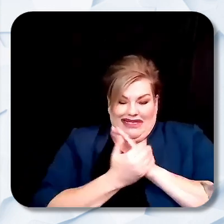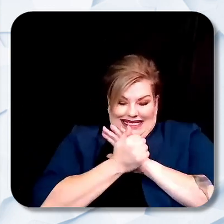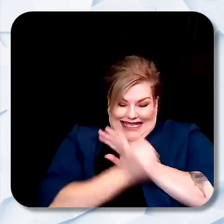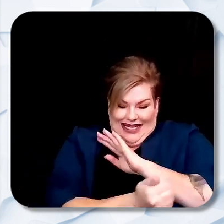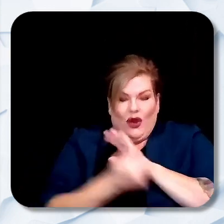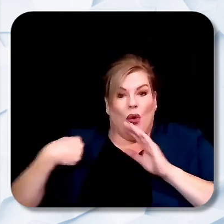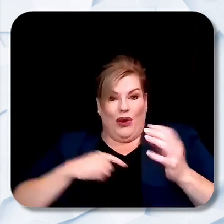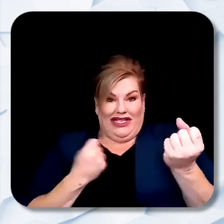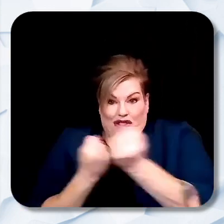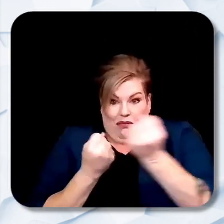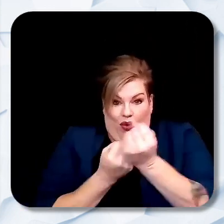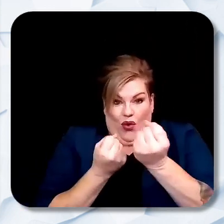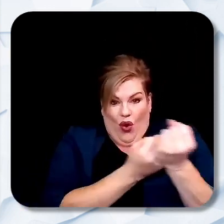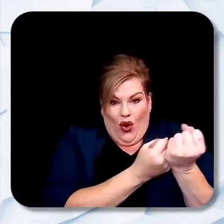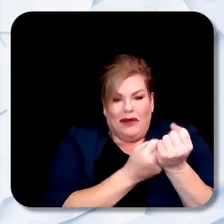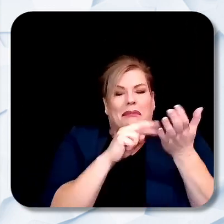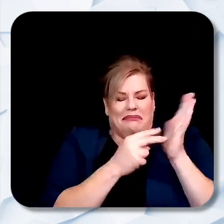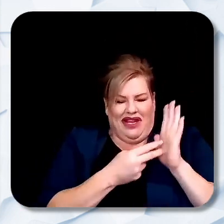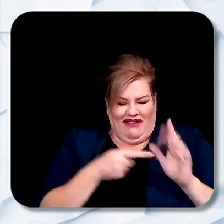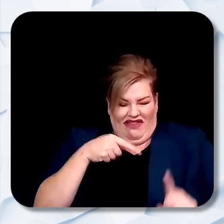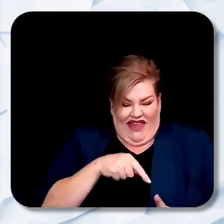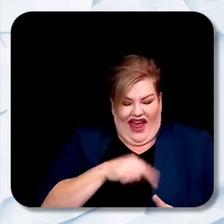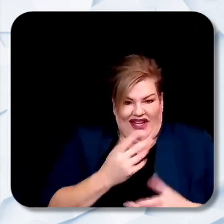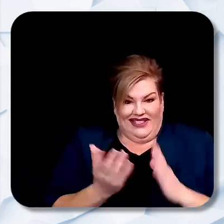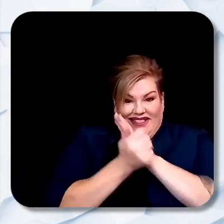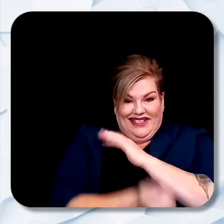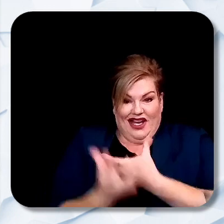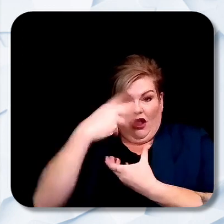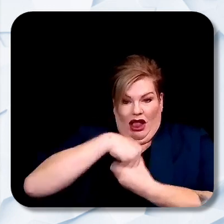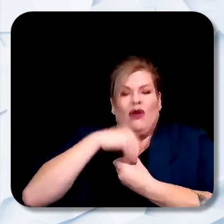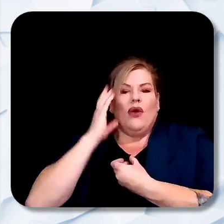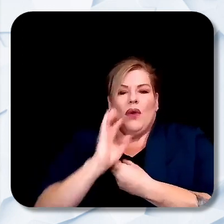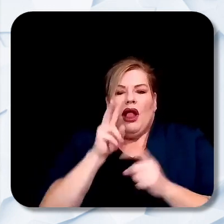our students, it's transferable. It's going to support all of their whole child health needs,